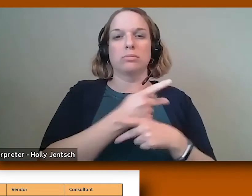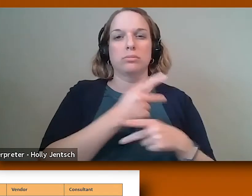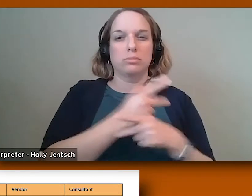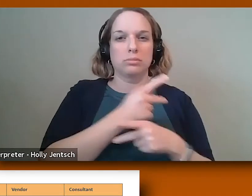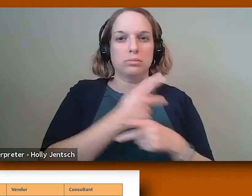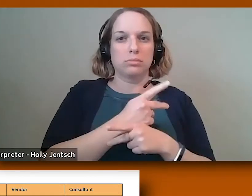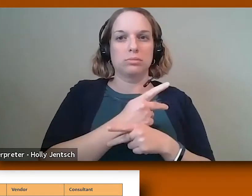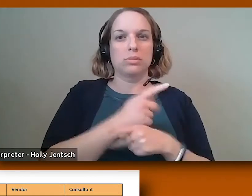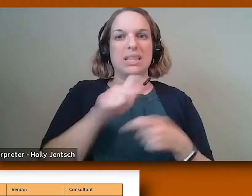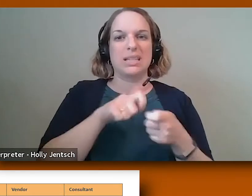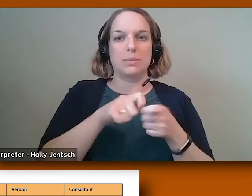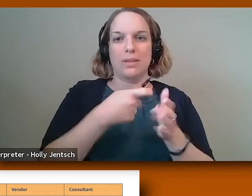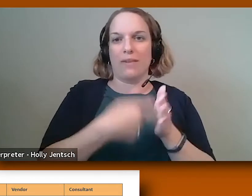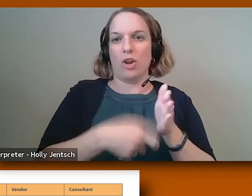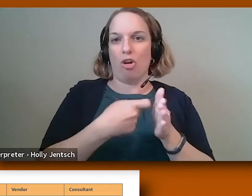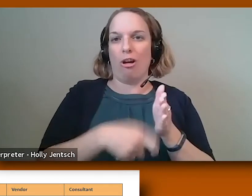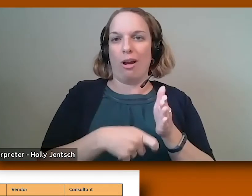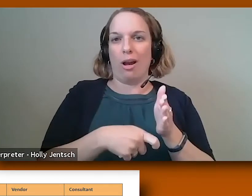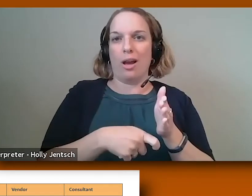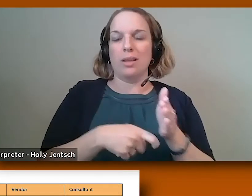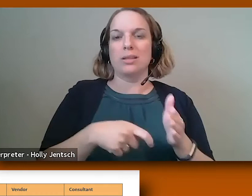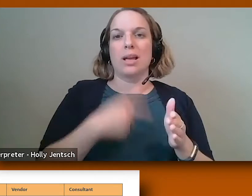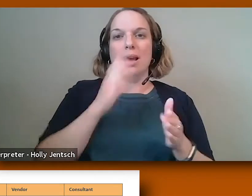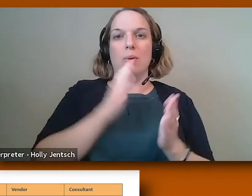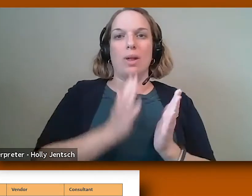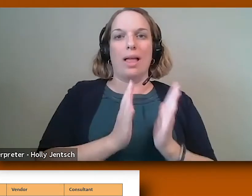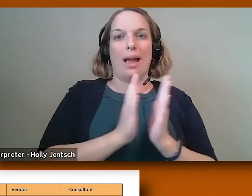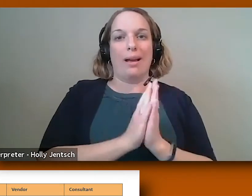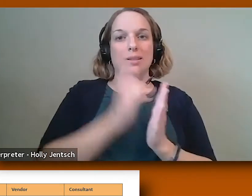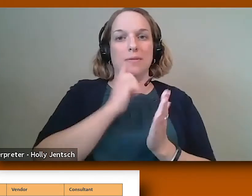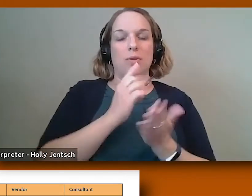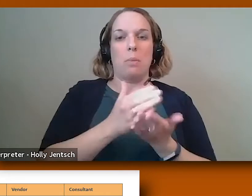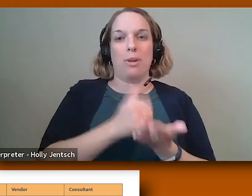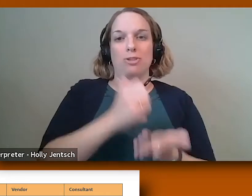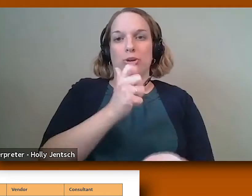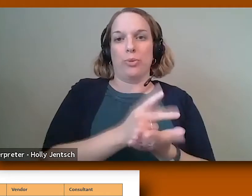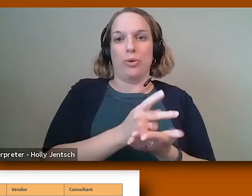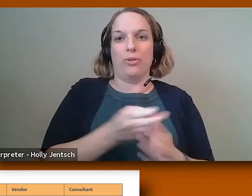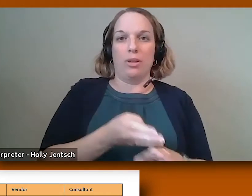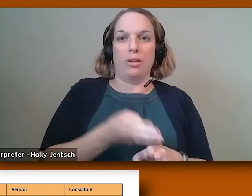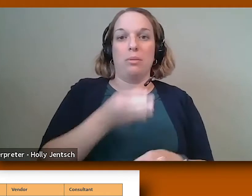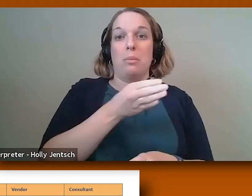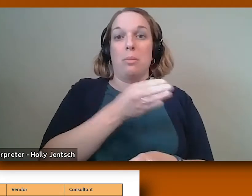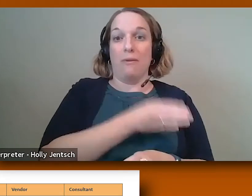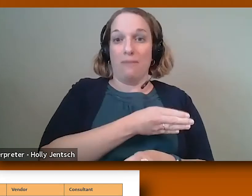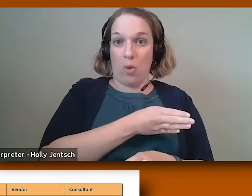and they would get it approved in the budget beforehand during the whole proposal preparation process.